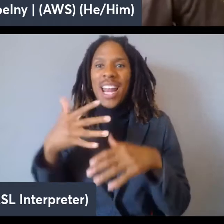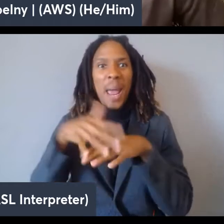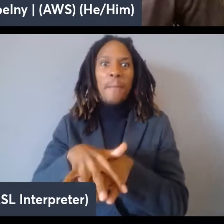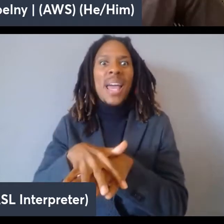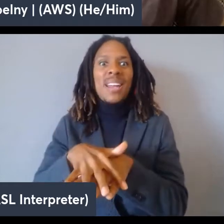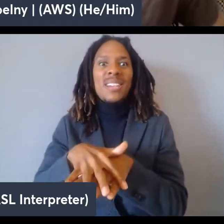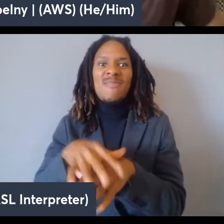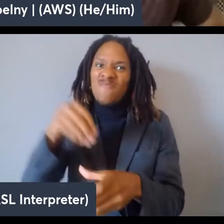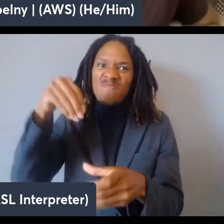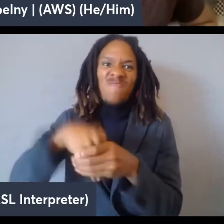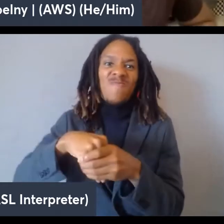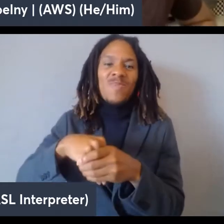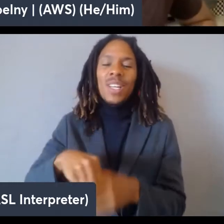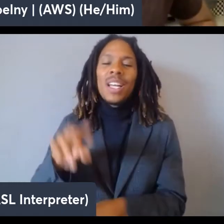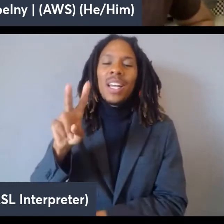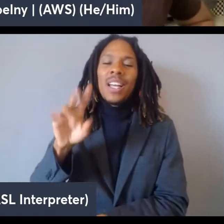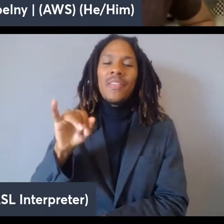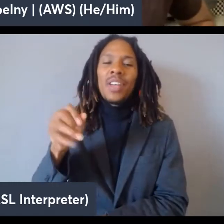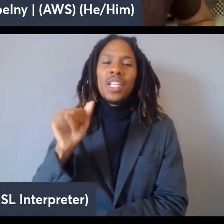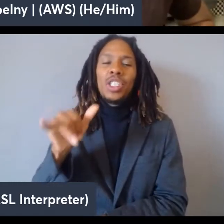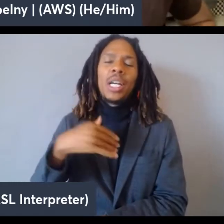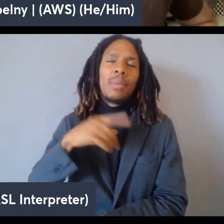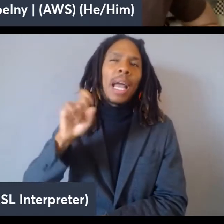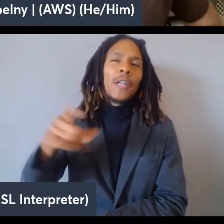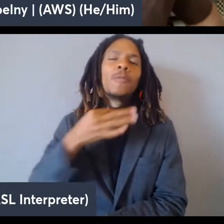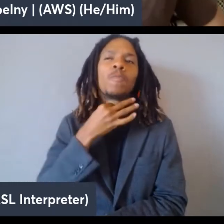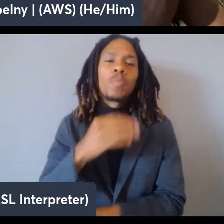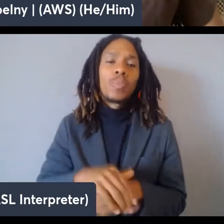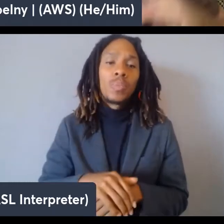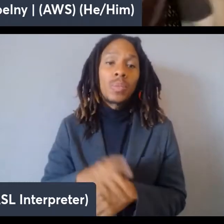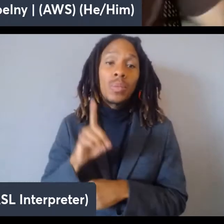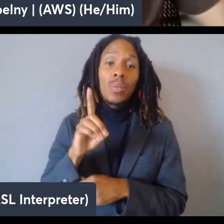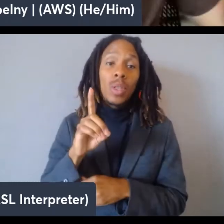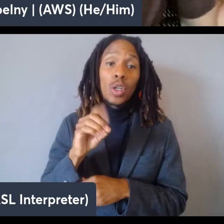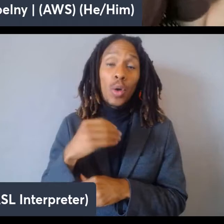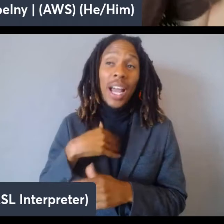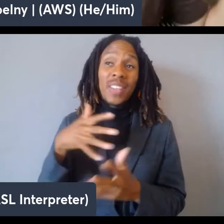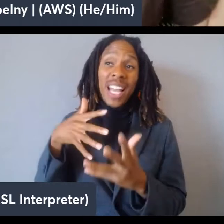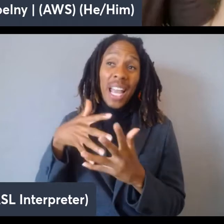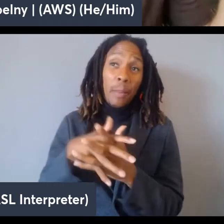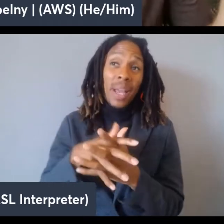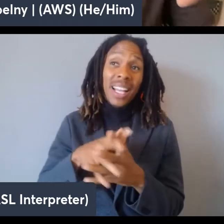Yep. - Vijay, lemme ask you this: Do I have to embed an entire dashboard-full